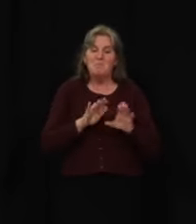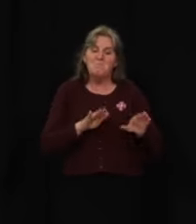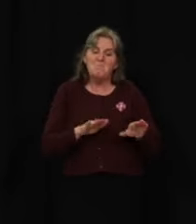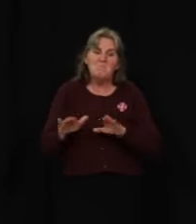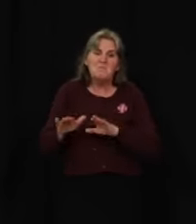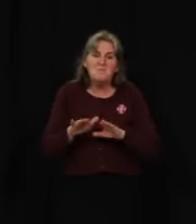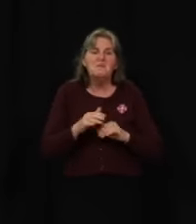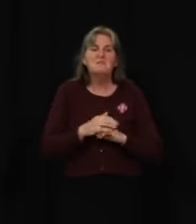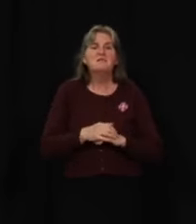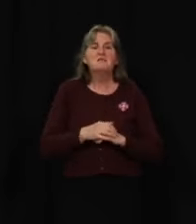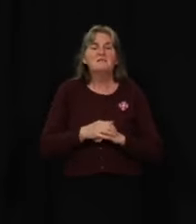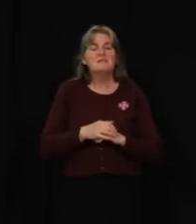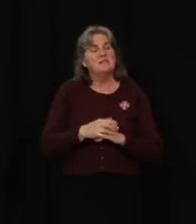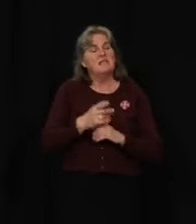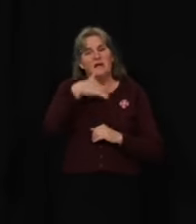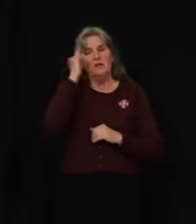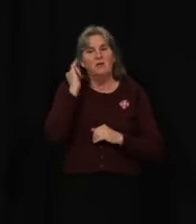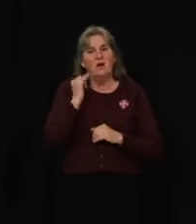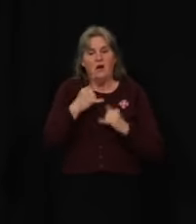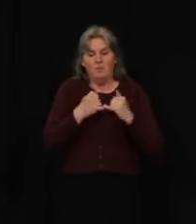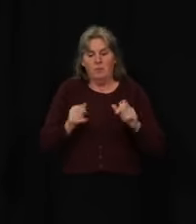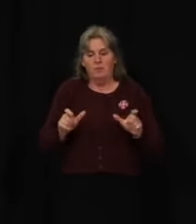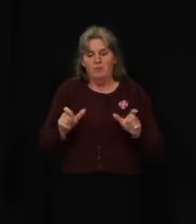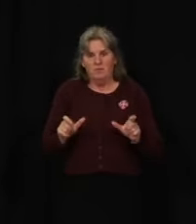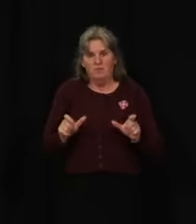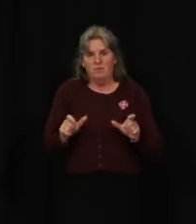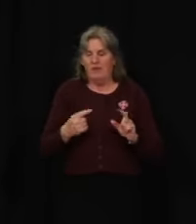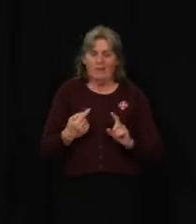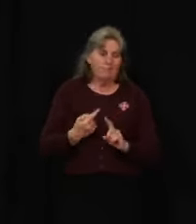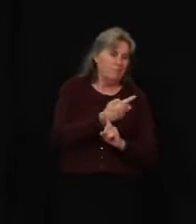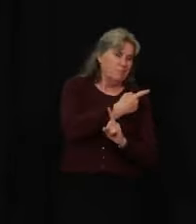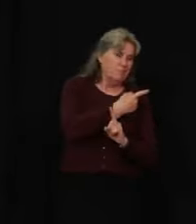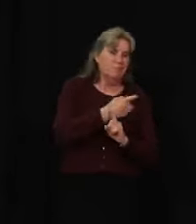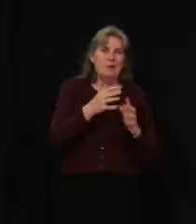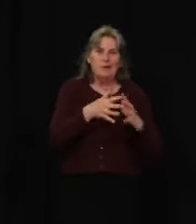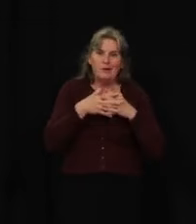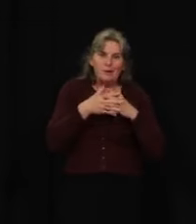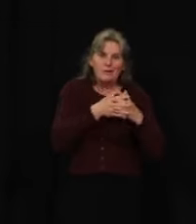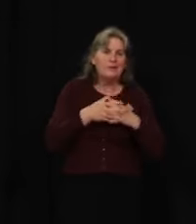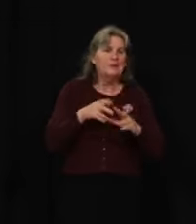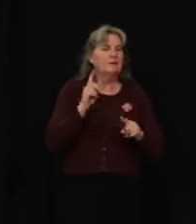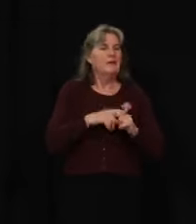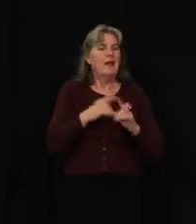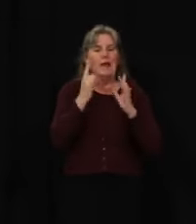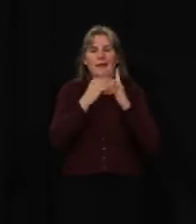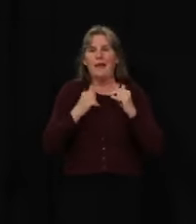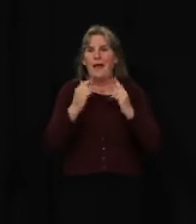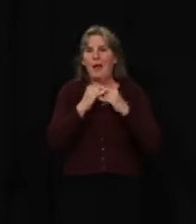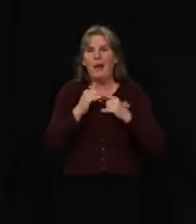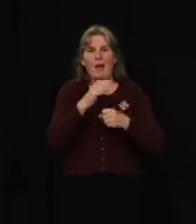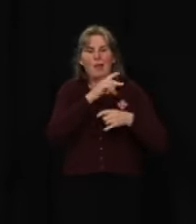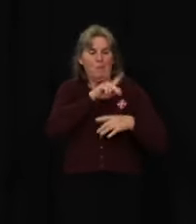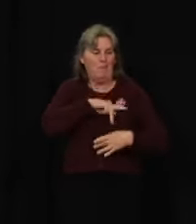safe way. Today does not mean opening delightfully, it is more like